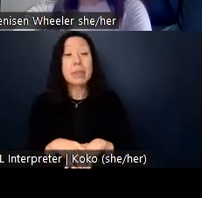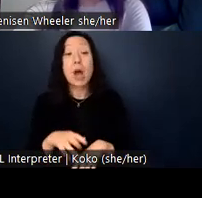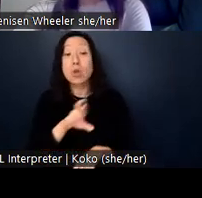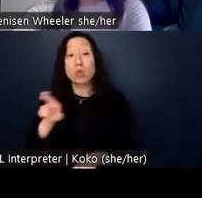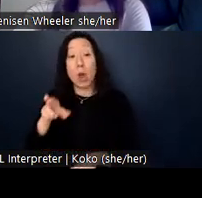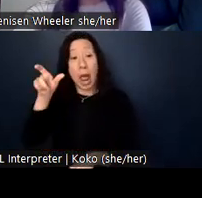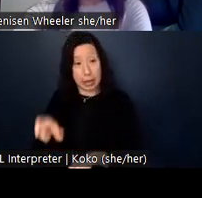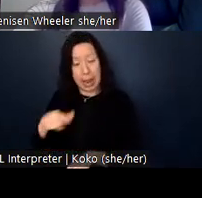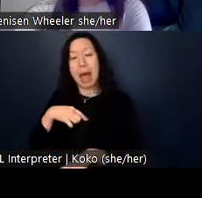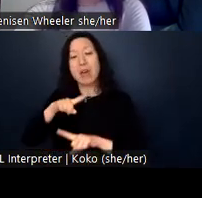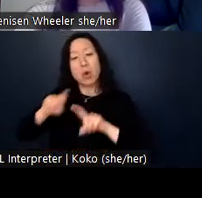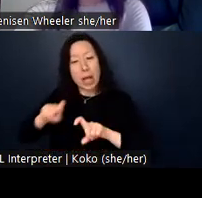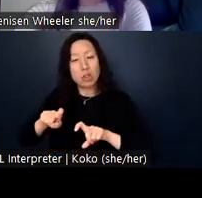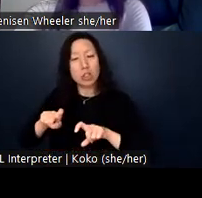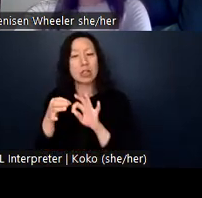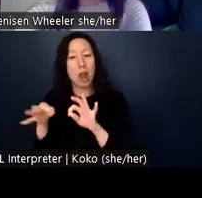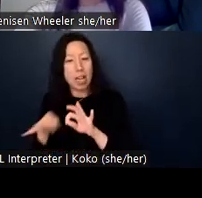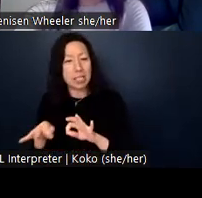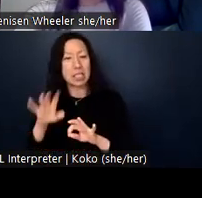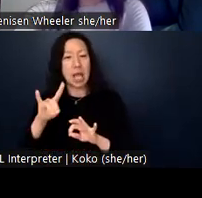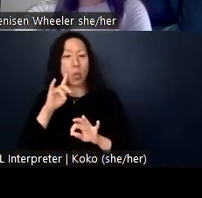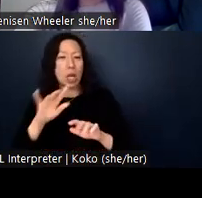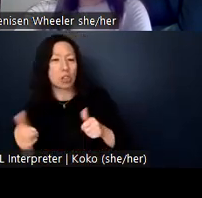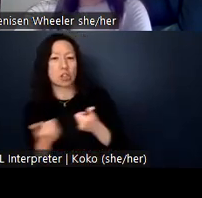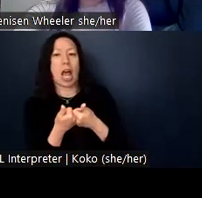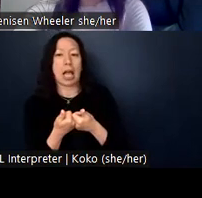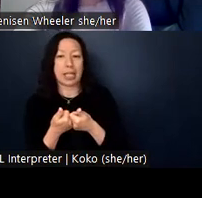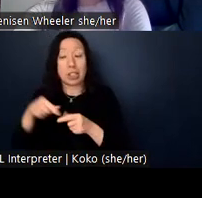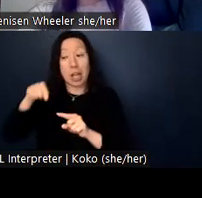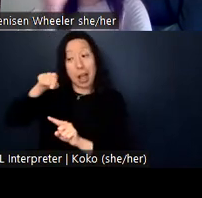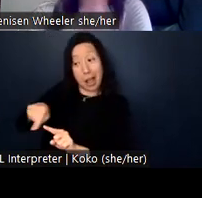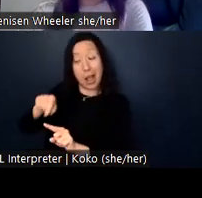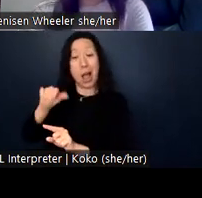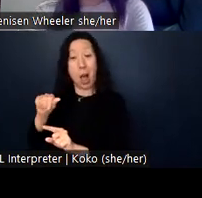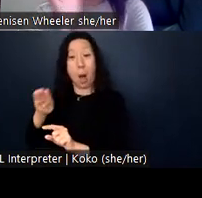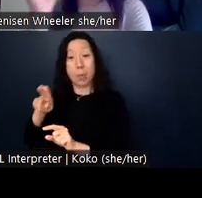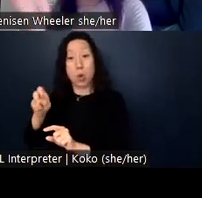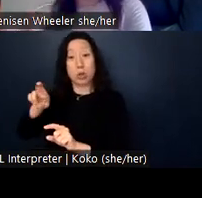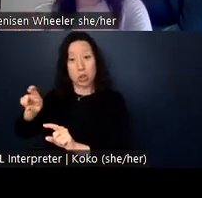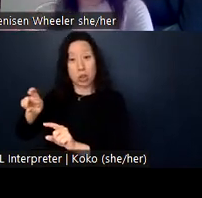13:28:26 That challenge and start to prove them wrong. that People do care. People will